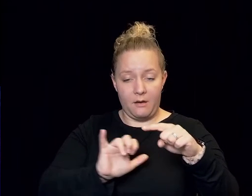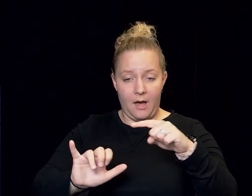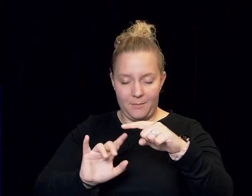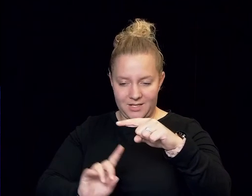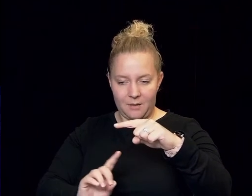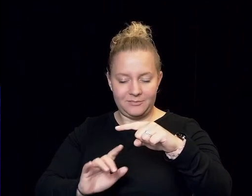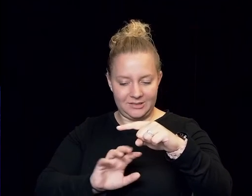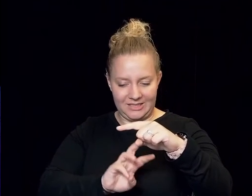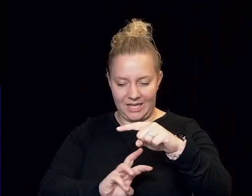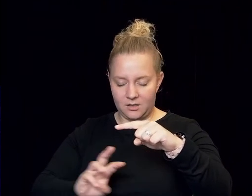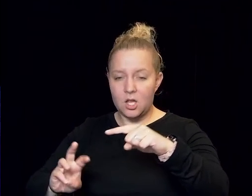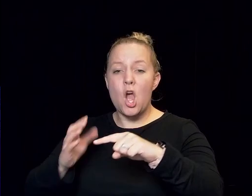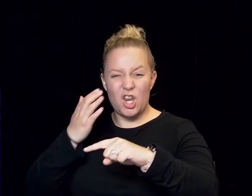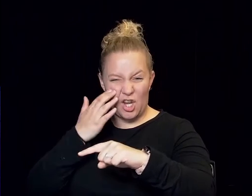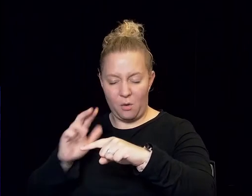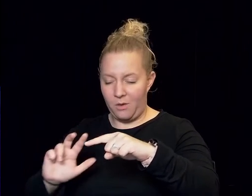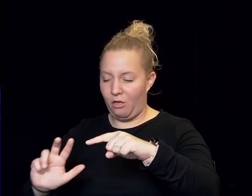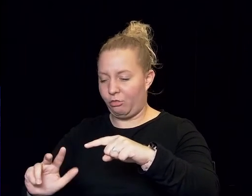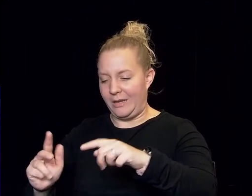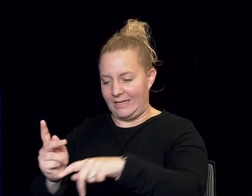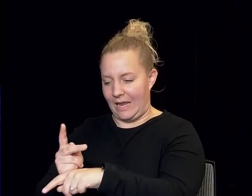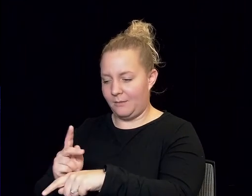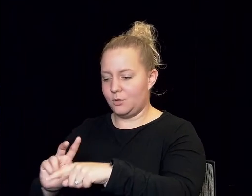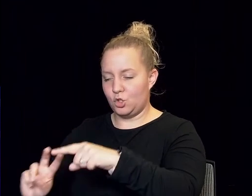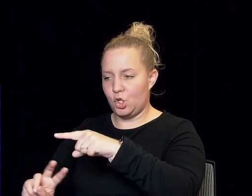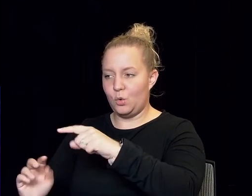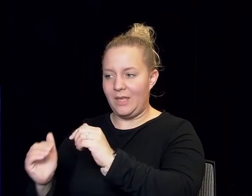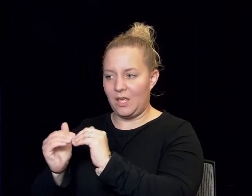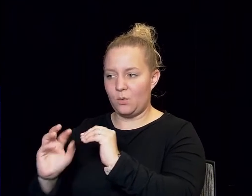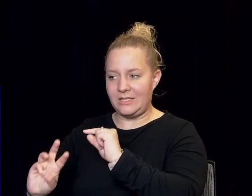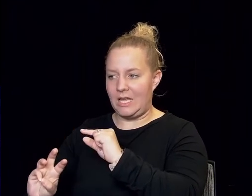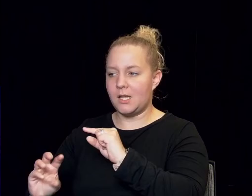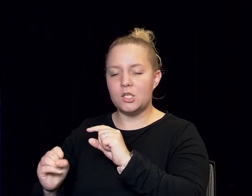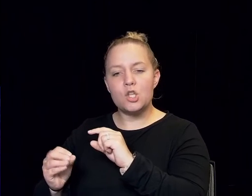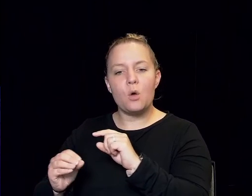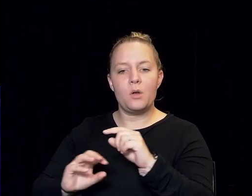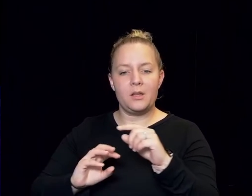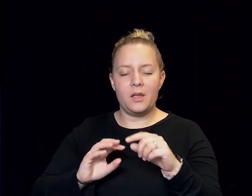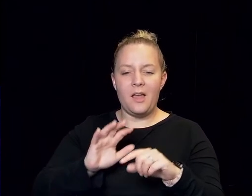I multiply this 3 by 2 in order to get that denominator of 6. So really, I just have 5/6